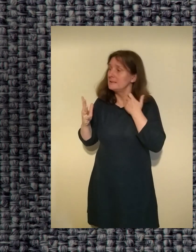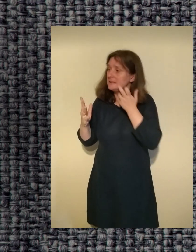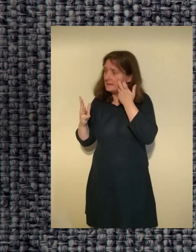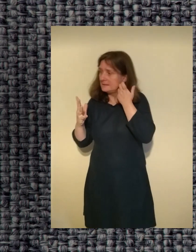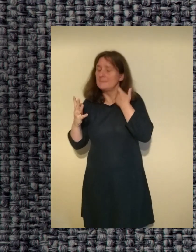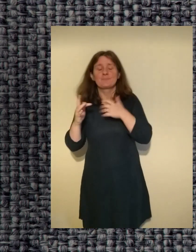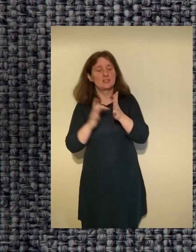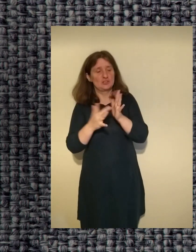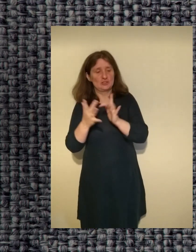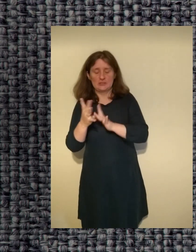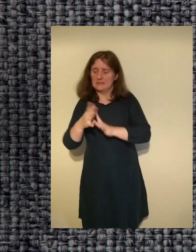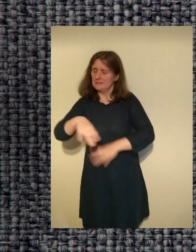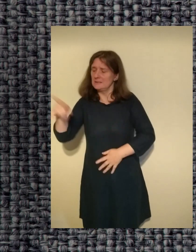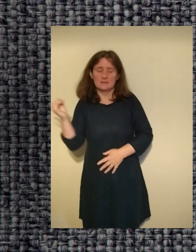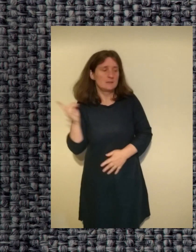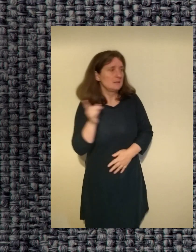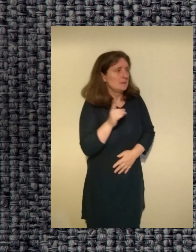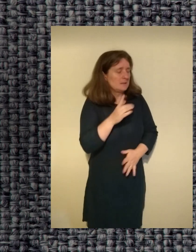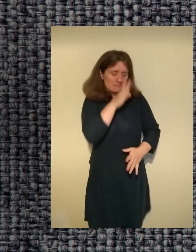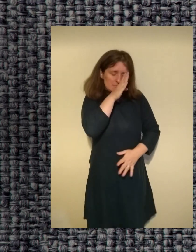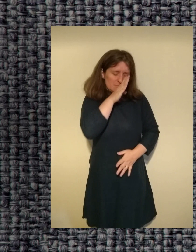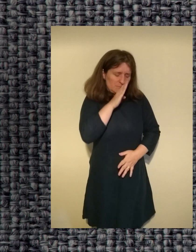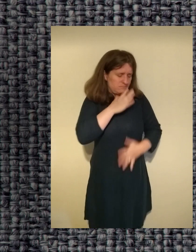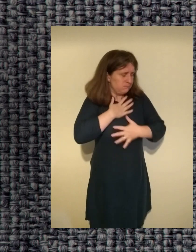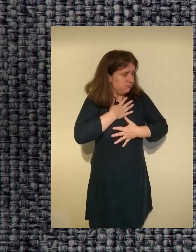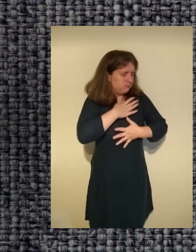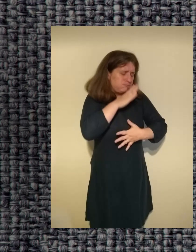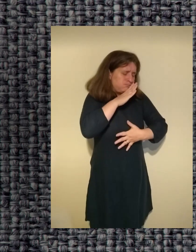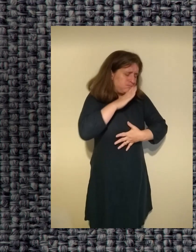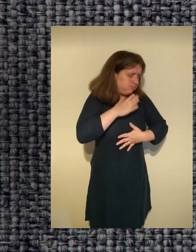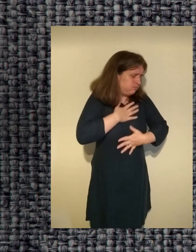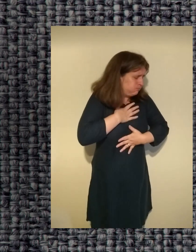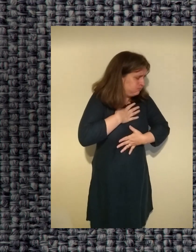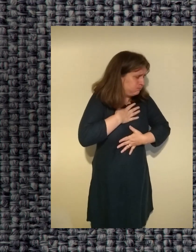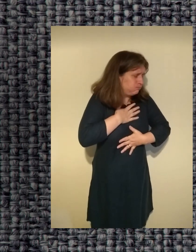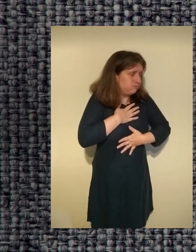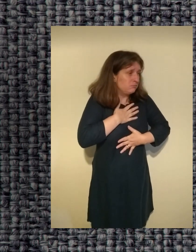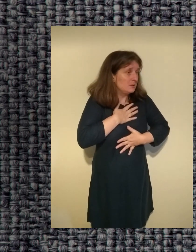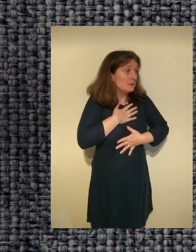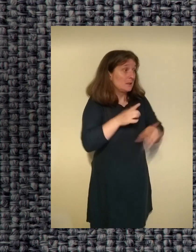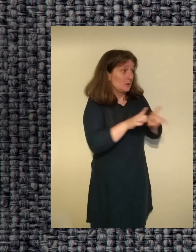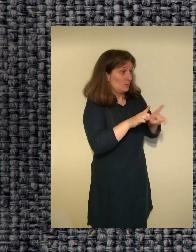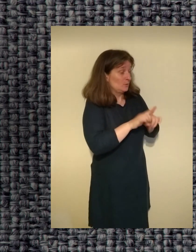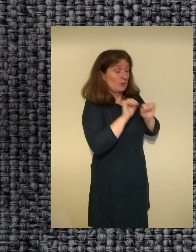and breaking apart. And Jesus bearing his own grief had shared their tears and their